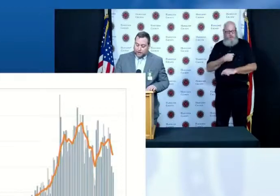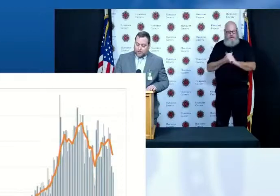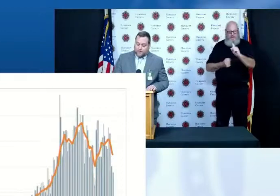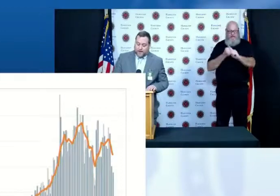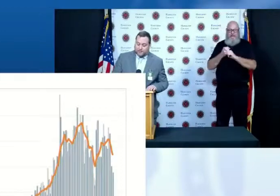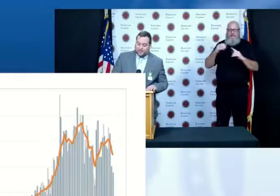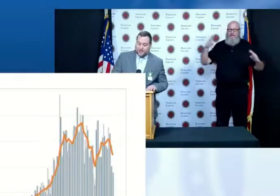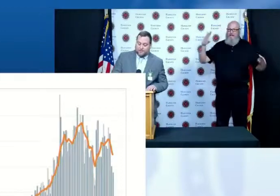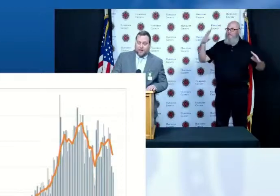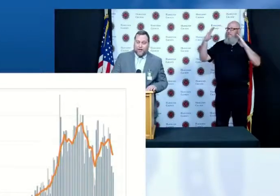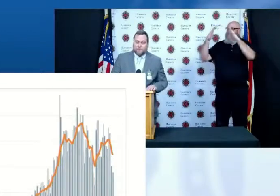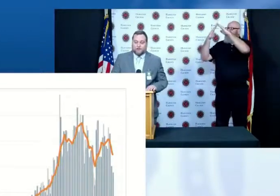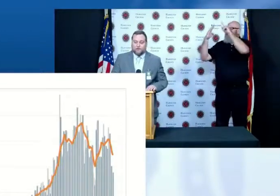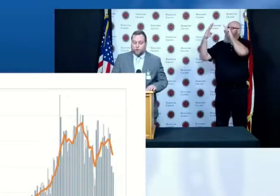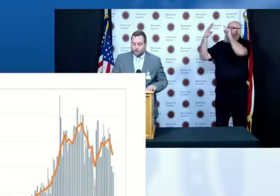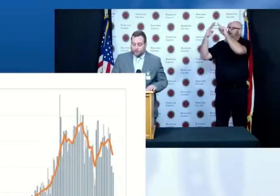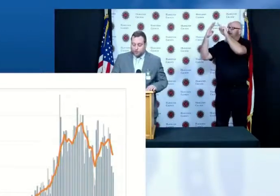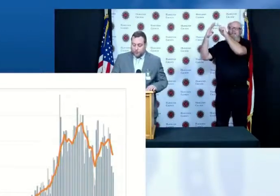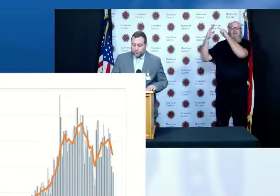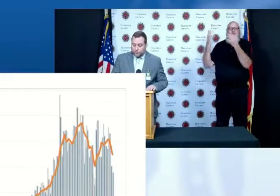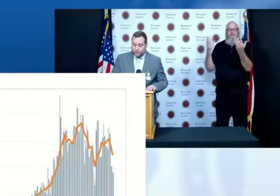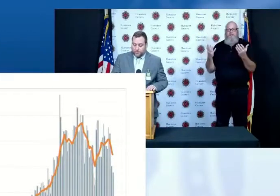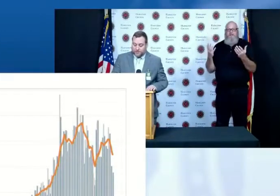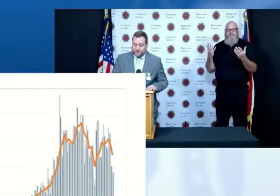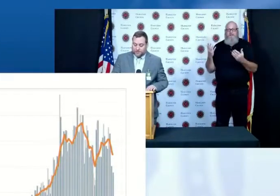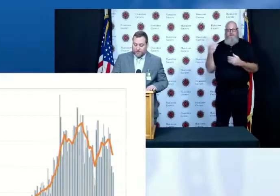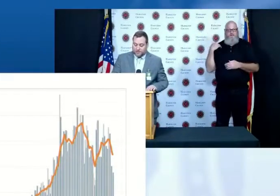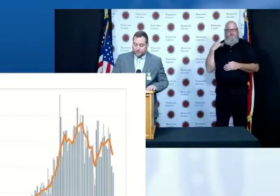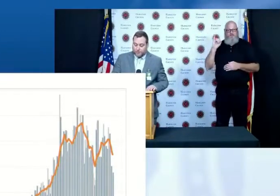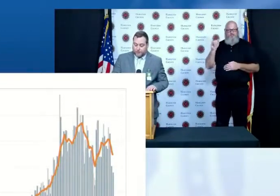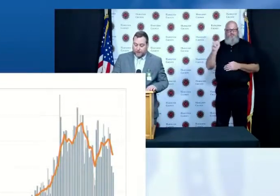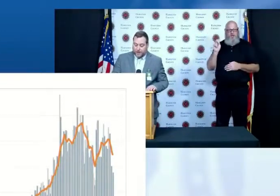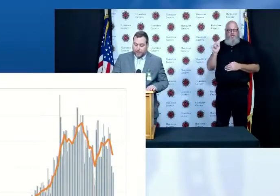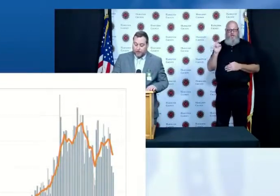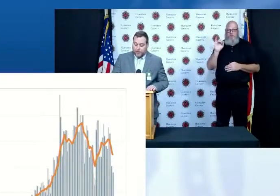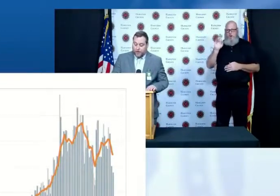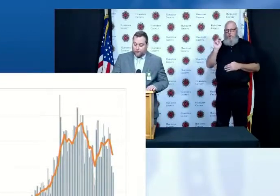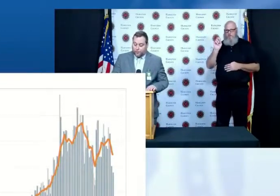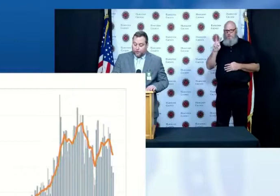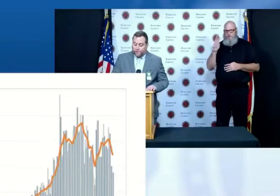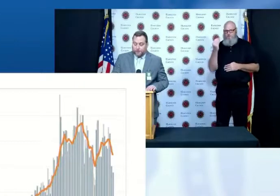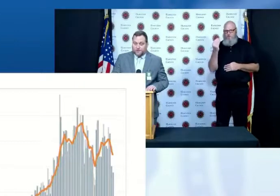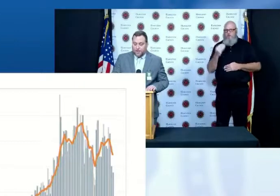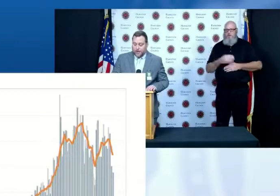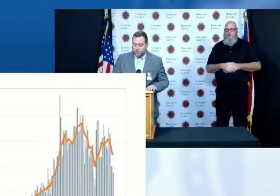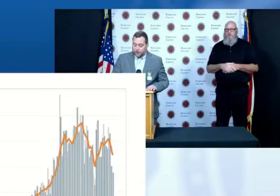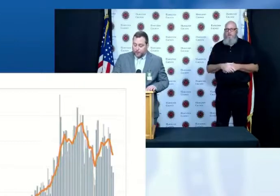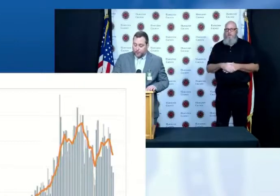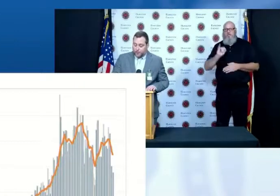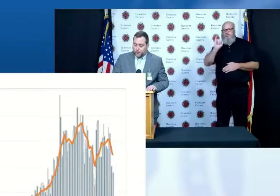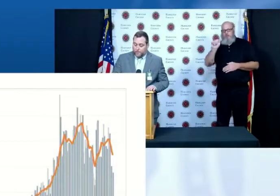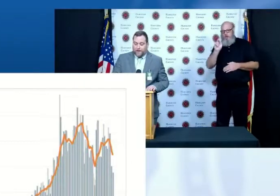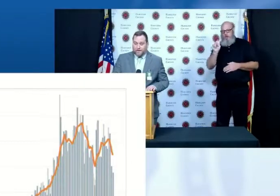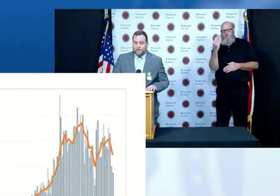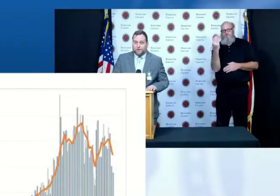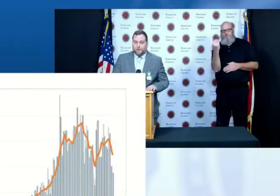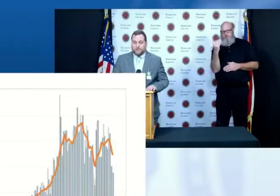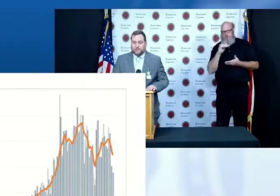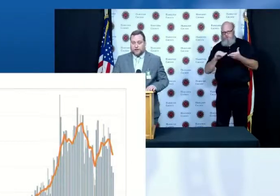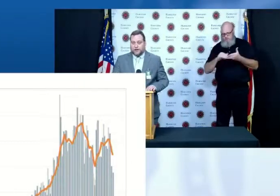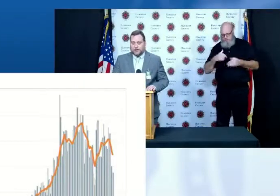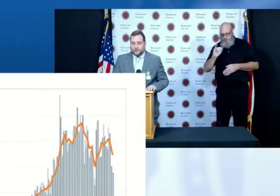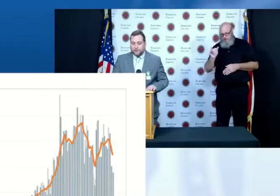the past seven day average was 346 cases per day for reference last week we were at 569 cases per